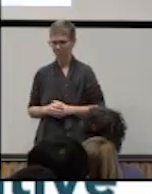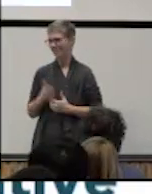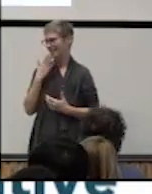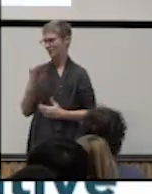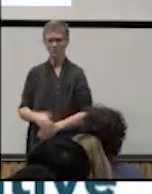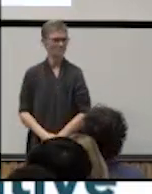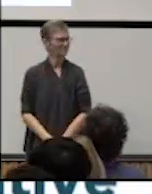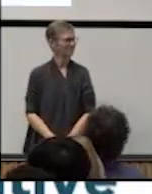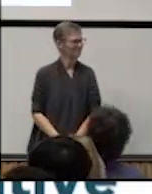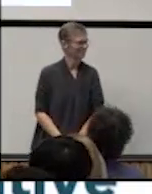Thank you.